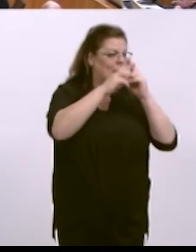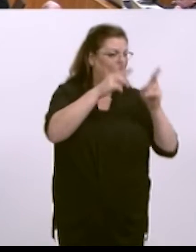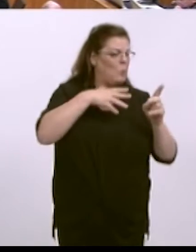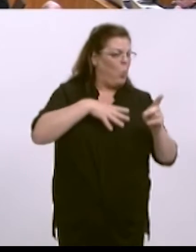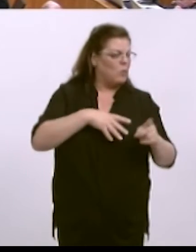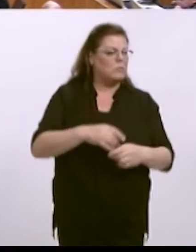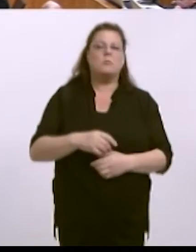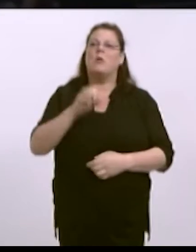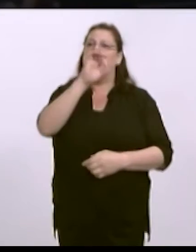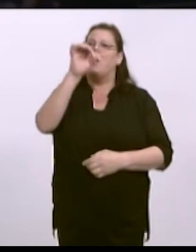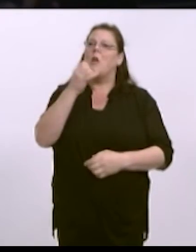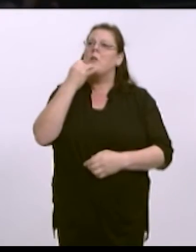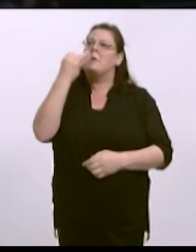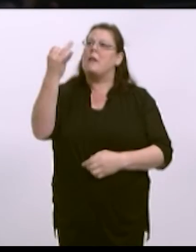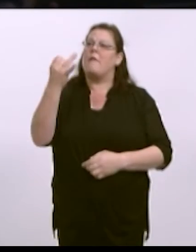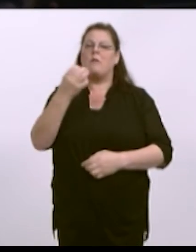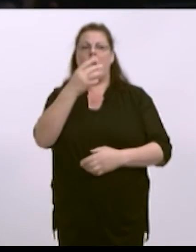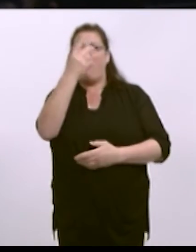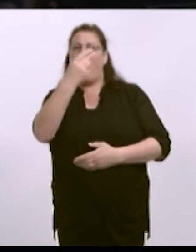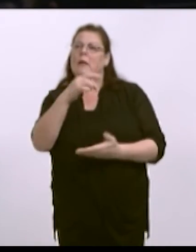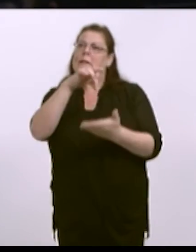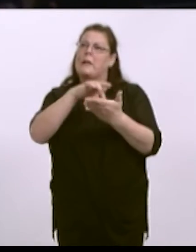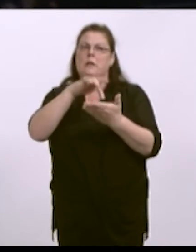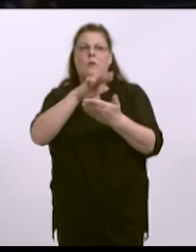ledled Cymru? OAQ(5)0208(FM) Carwyn Jones: Yes. Wales benefits from a comprehensive